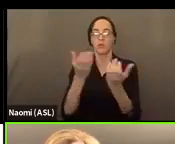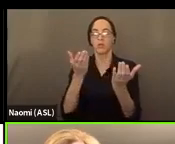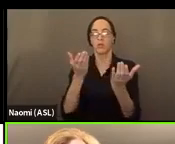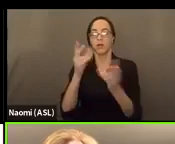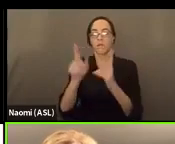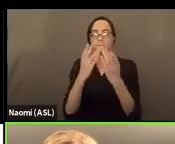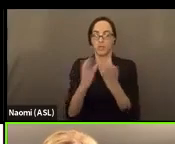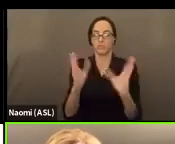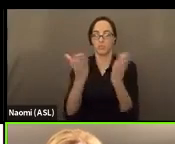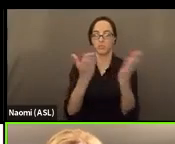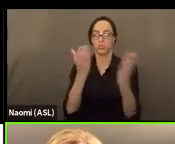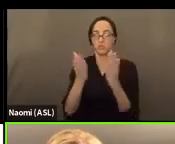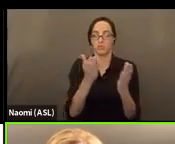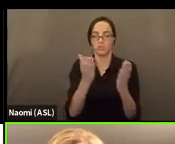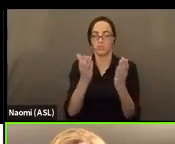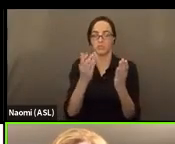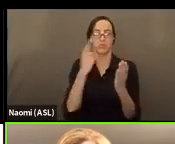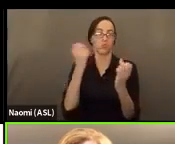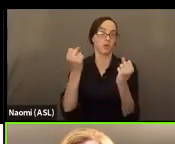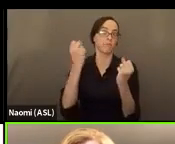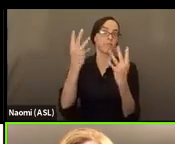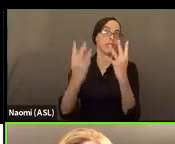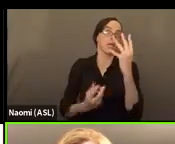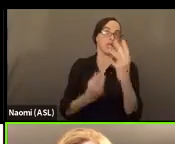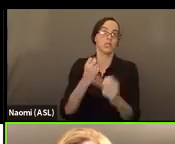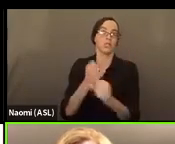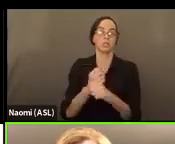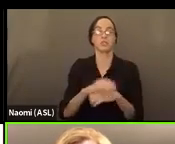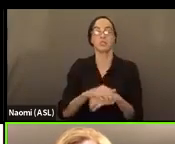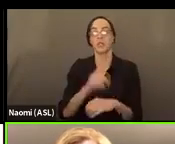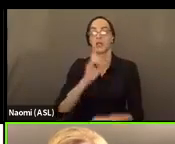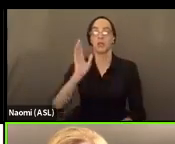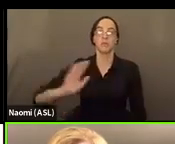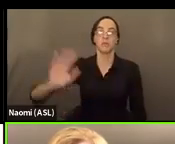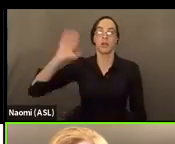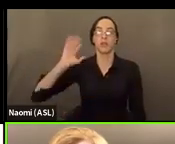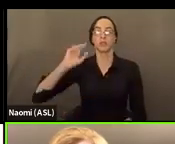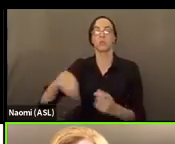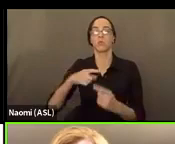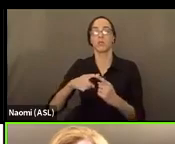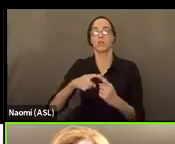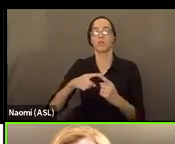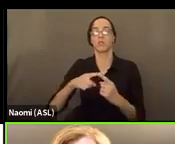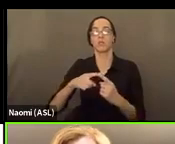of fact going back to my days when i was at council on aging and the director there for